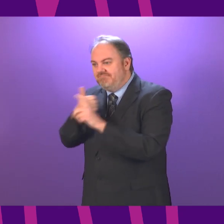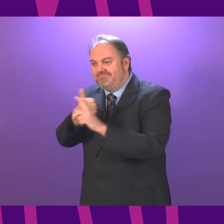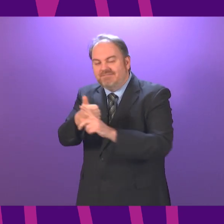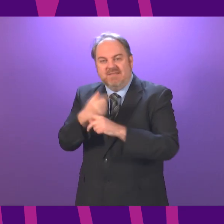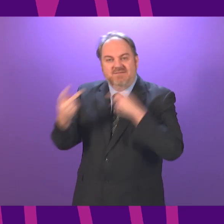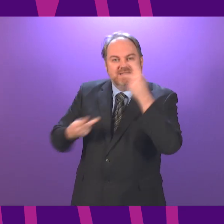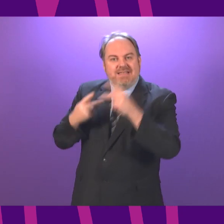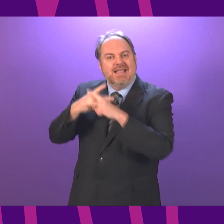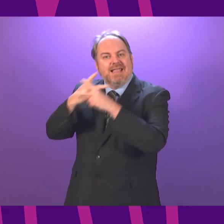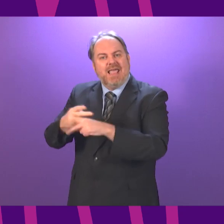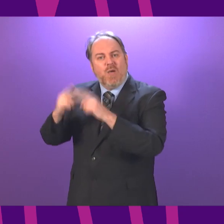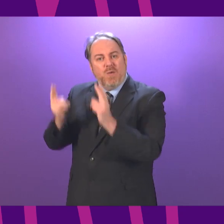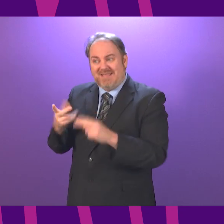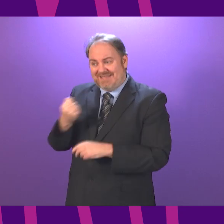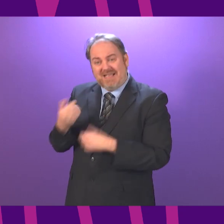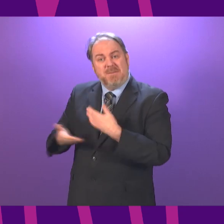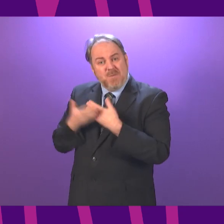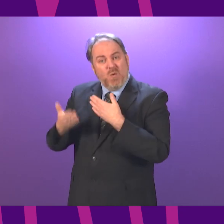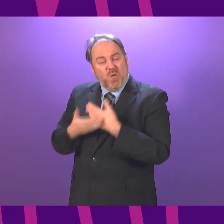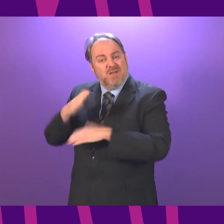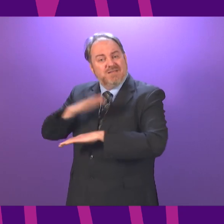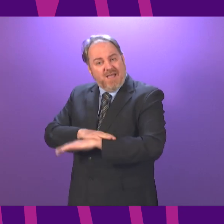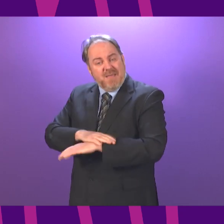that that takes longer and that the wider programme has therefore slowed down.